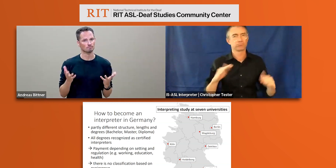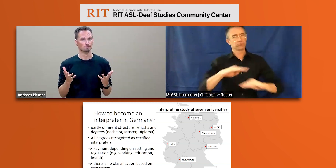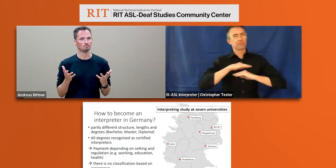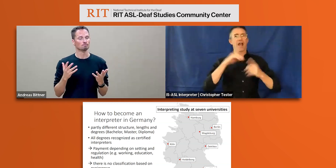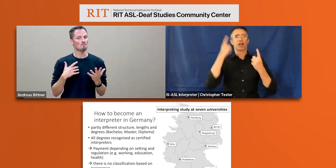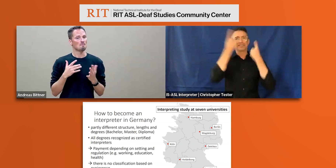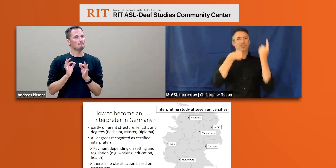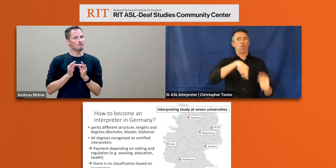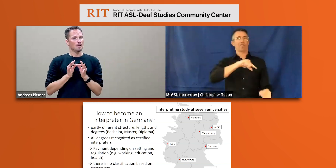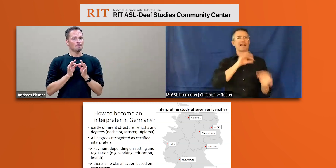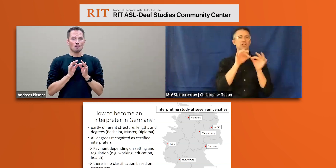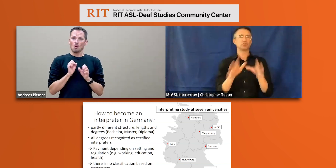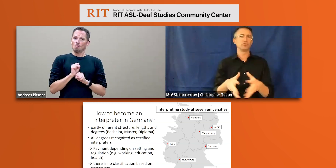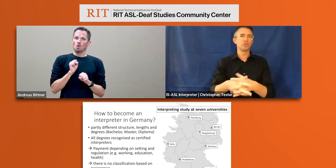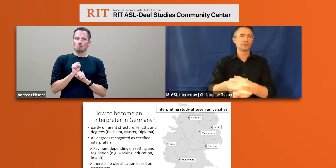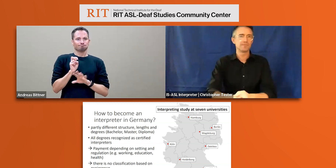It's just that once you've gone through one of these programs,